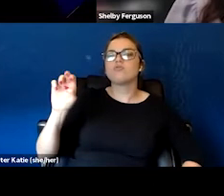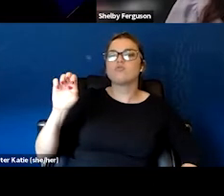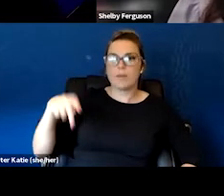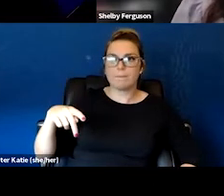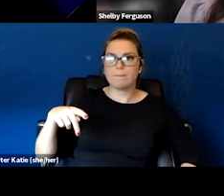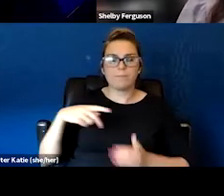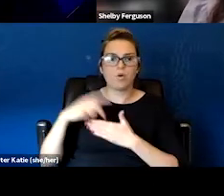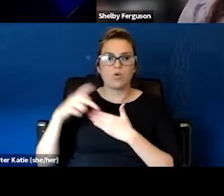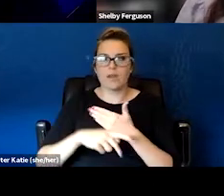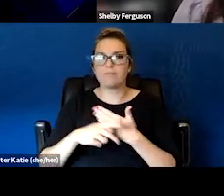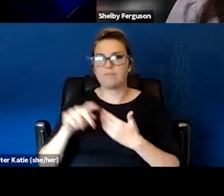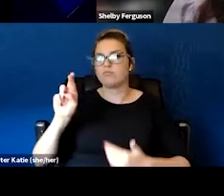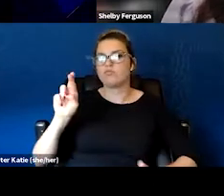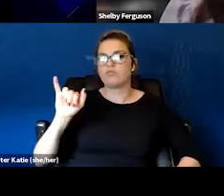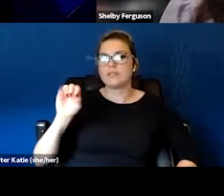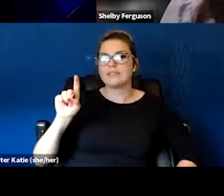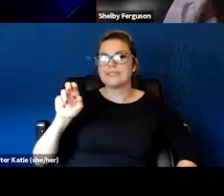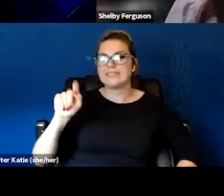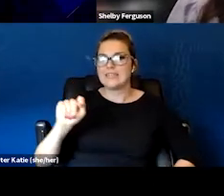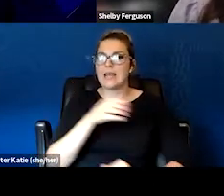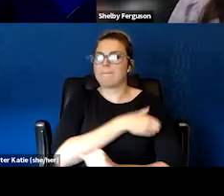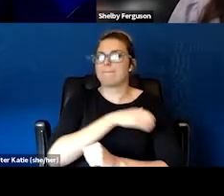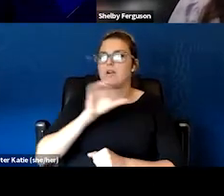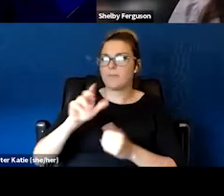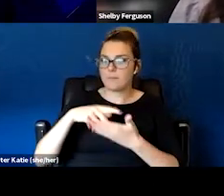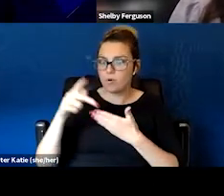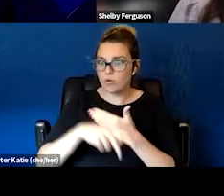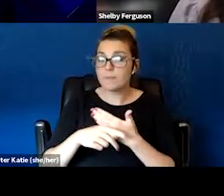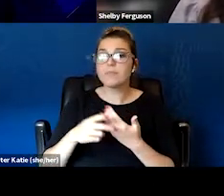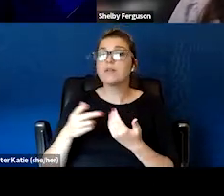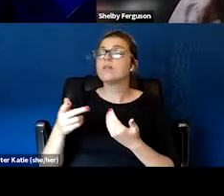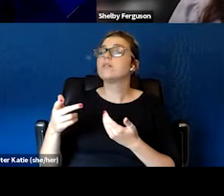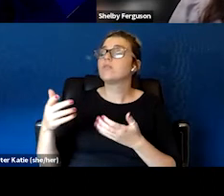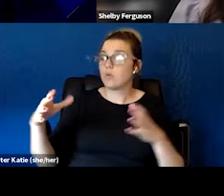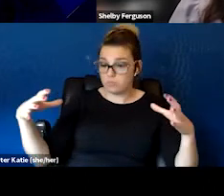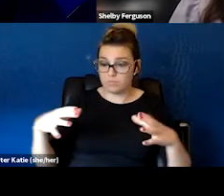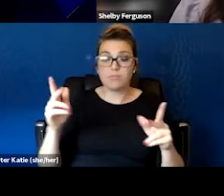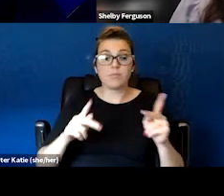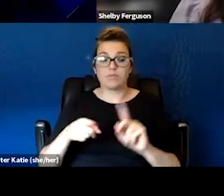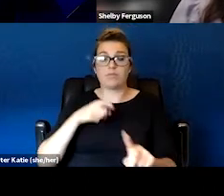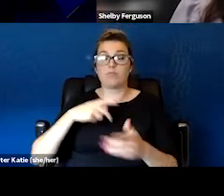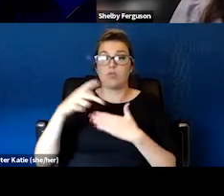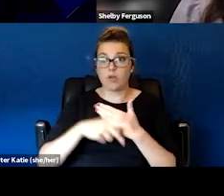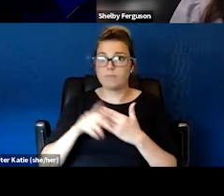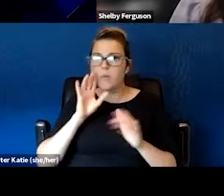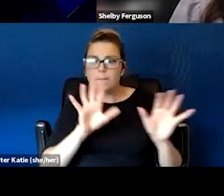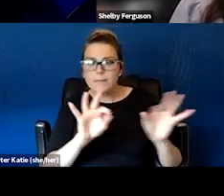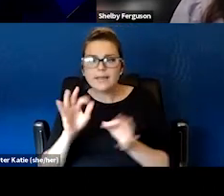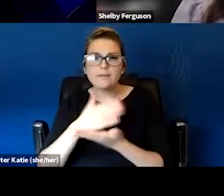where they compensate the people in their programs, but they select a couple people who might wanna volunteer for this.